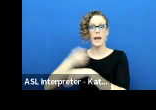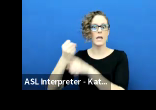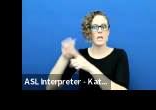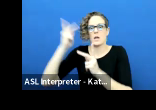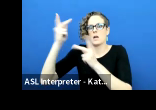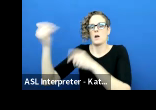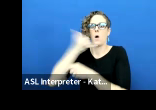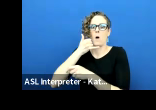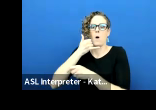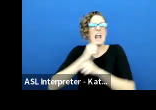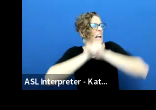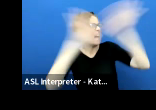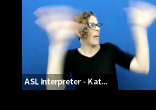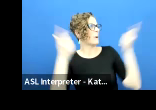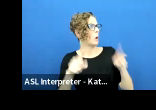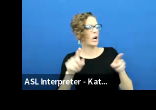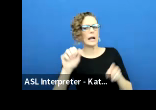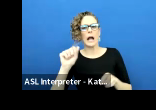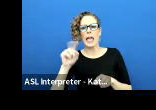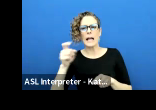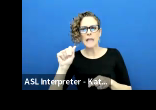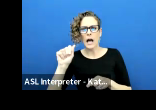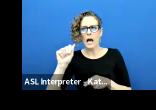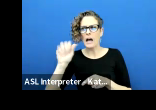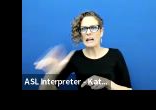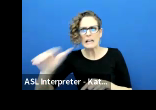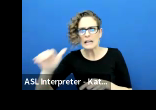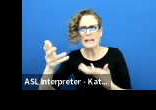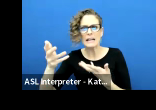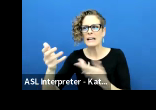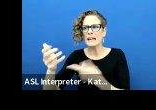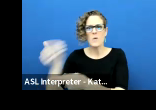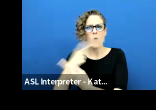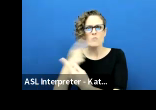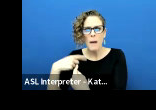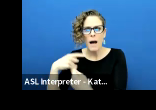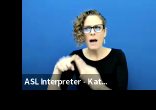working like nothing's working Alexa won't talk to me I can't get uh smart things to do anything